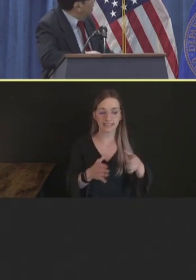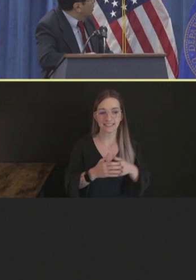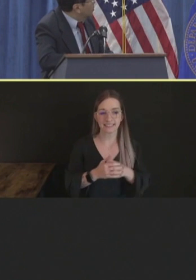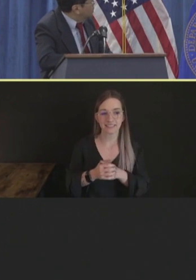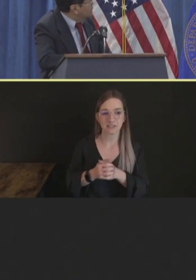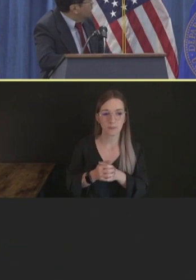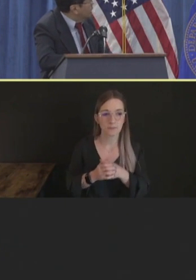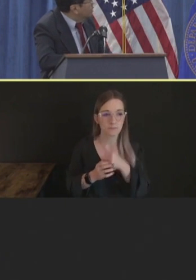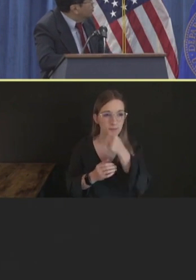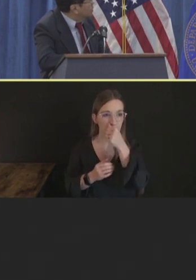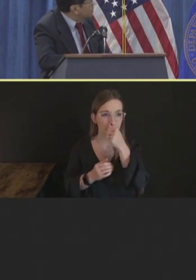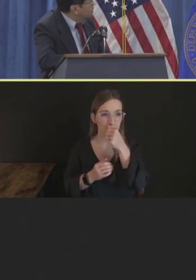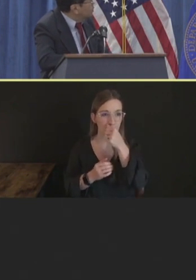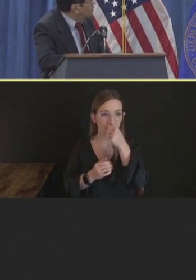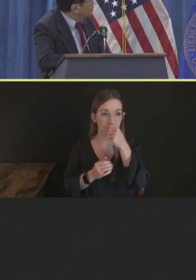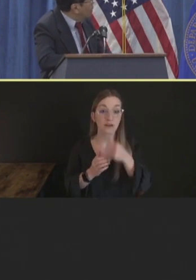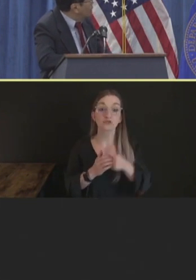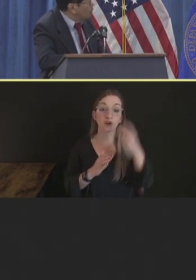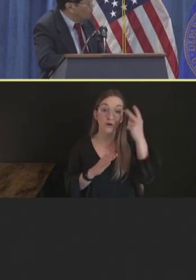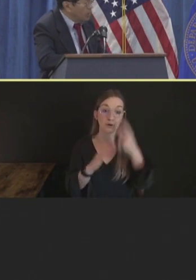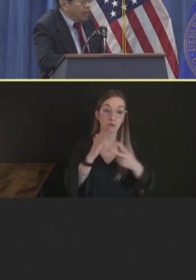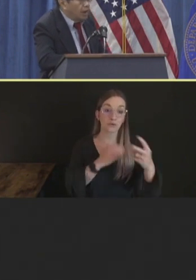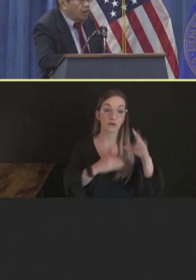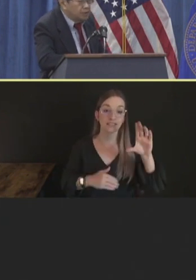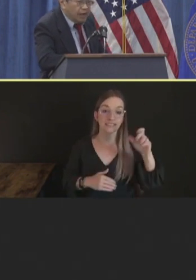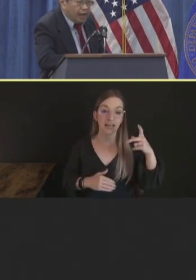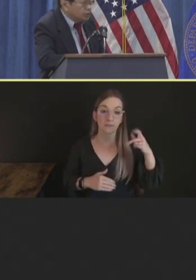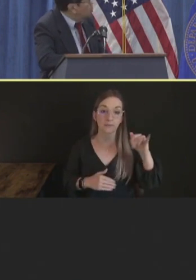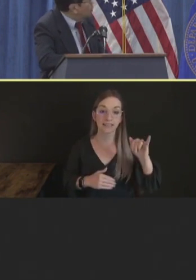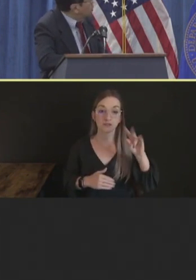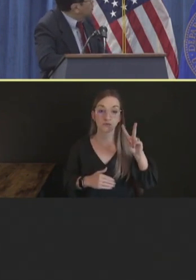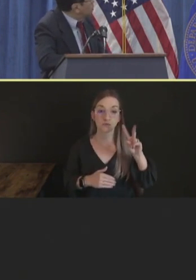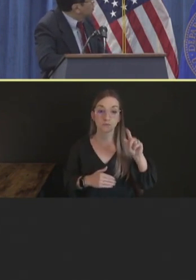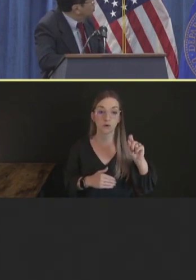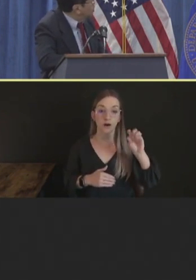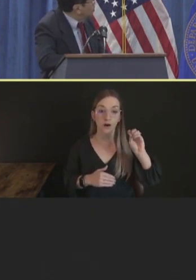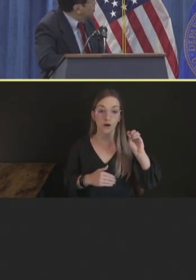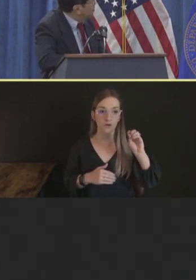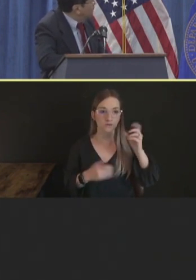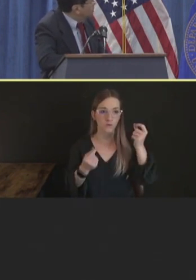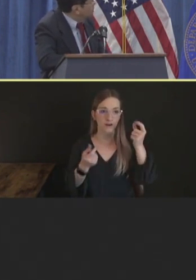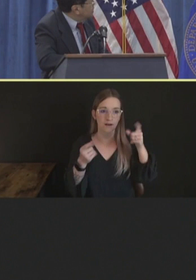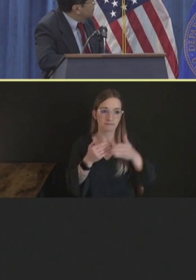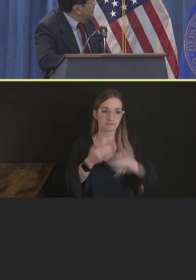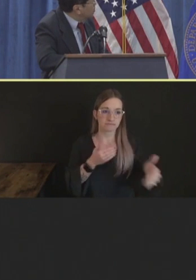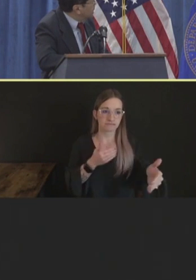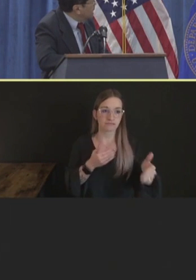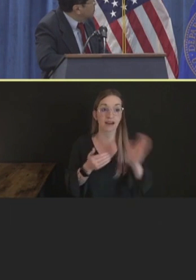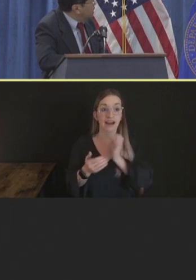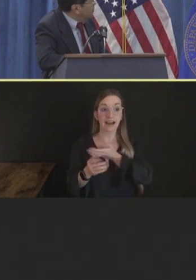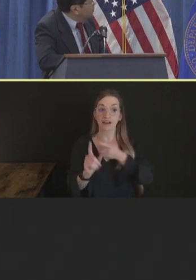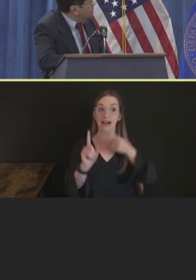Now looking ahead to CEPI 2.0, the aspiration is to reduce the vaccine develop time for